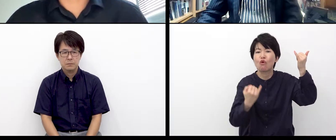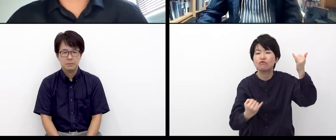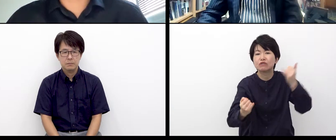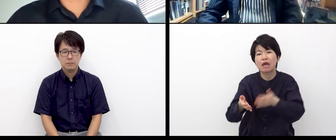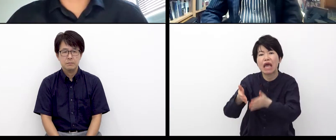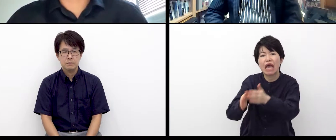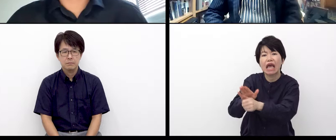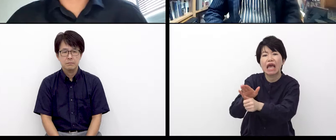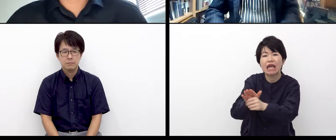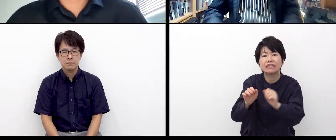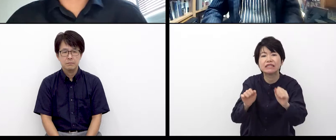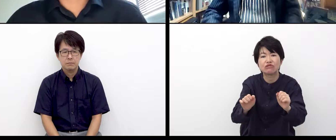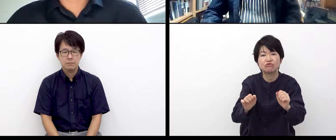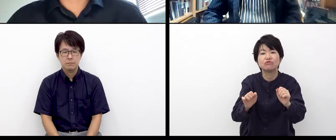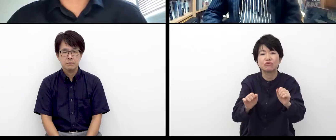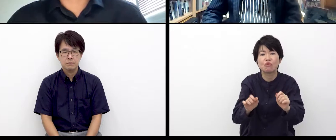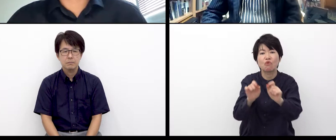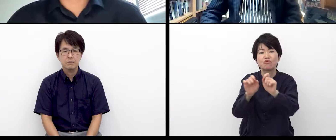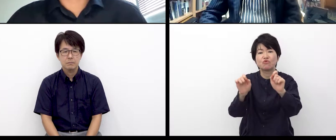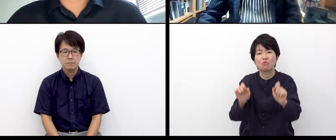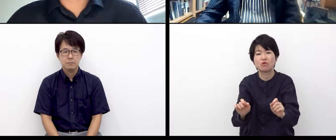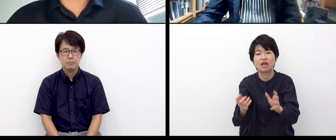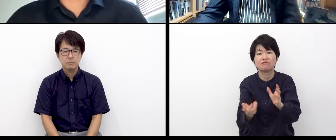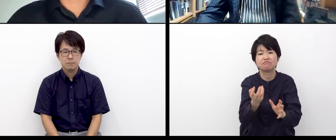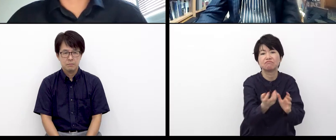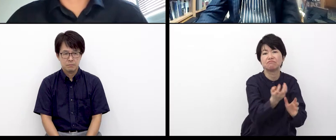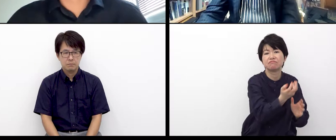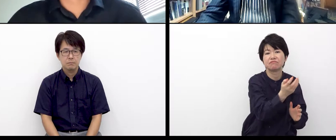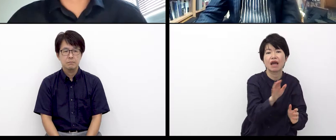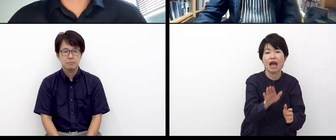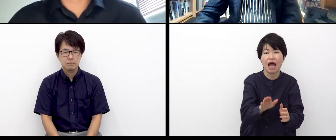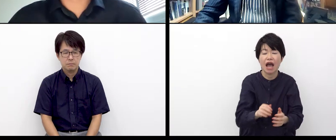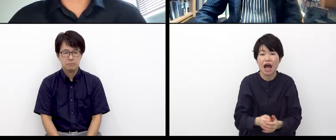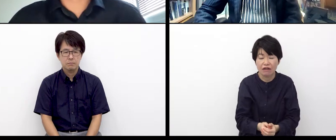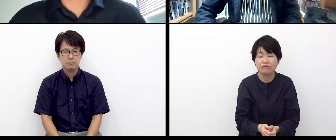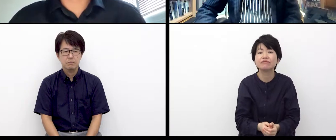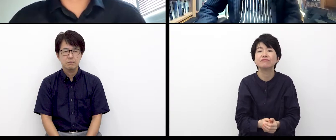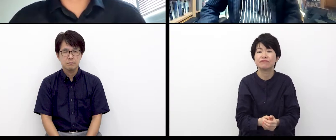and we have more and more such cases. I know these cases